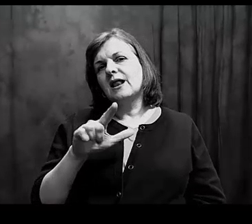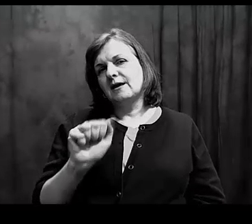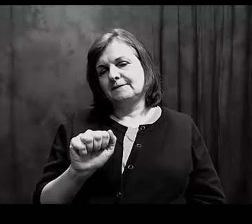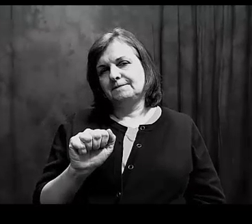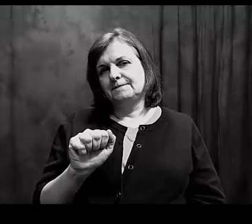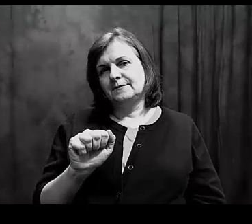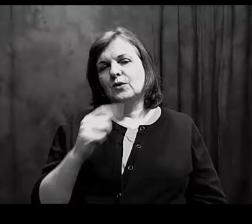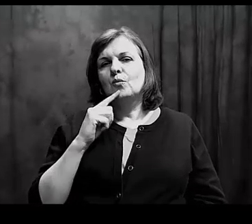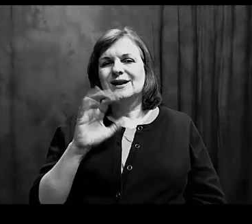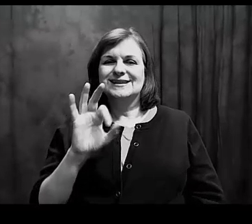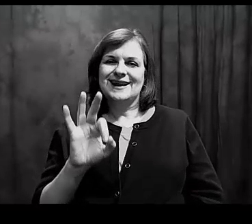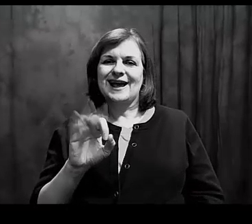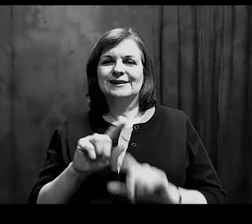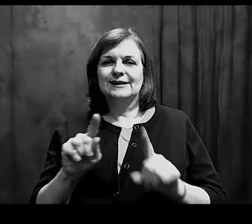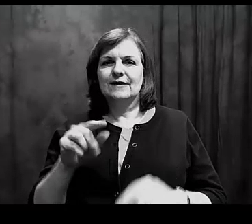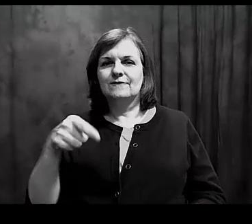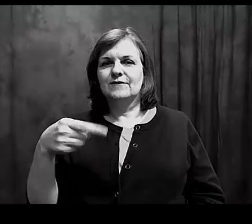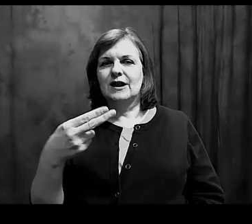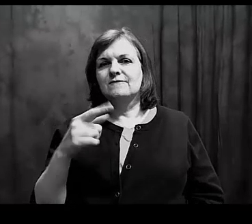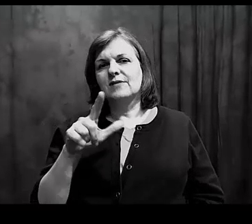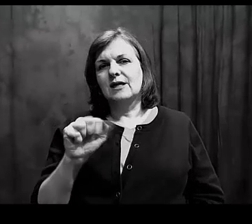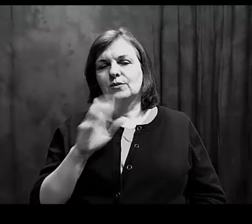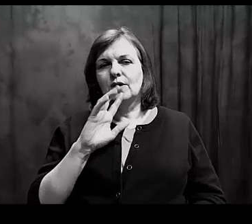these are all Eukaryotes